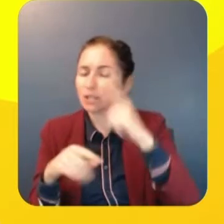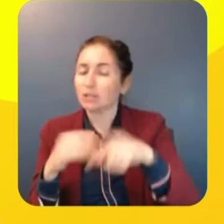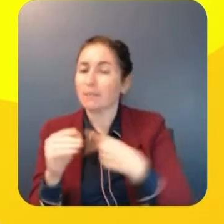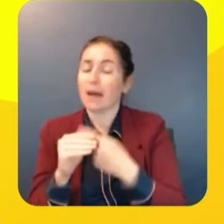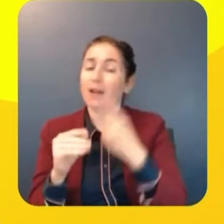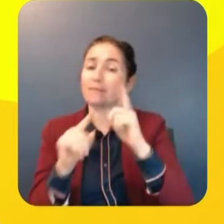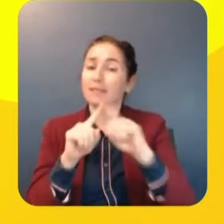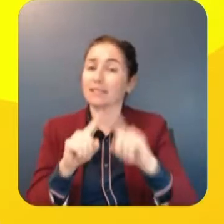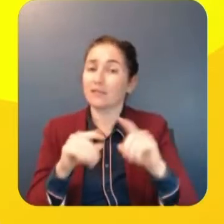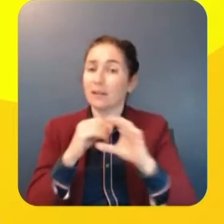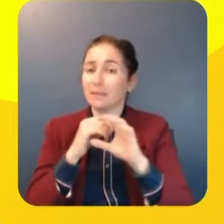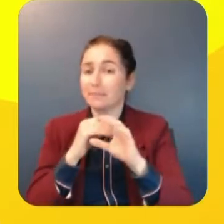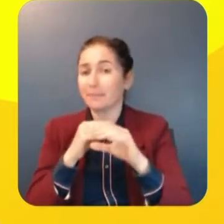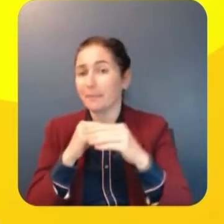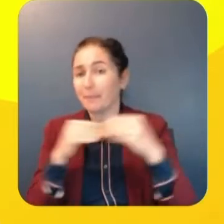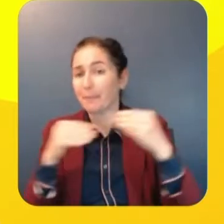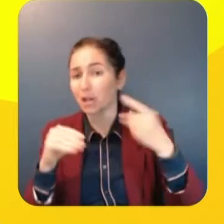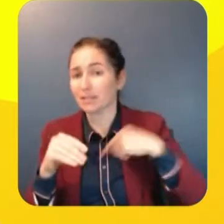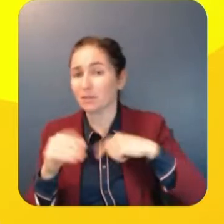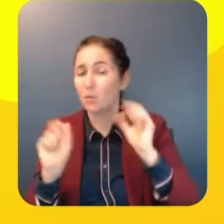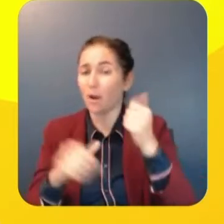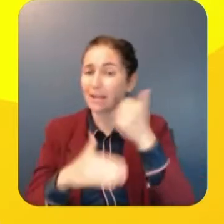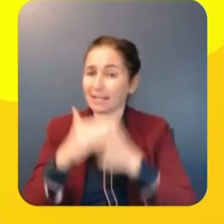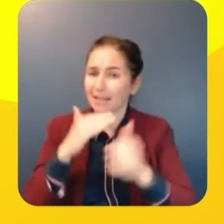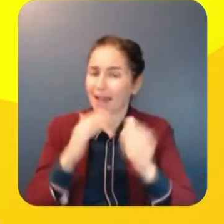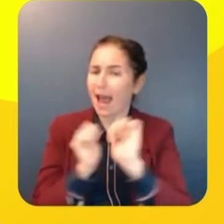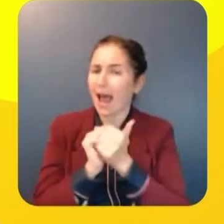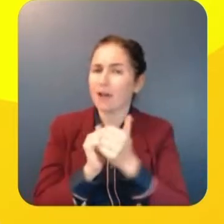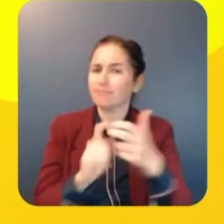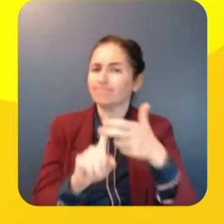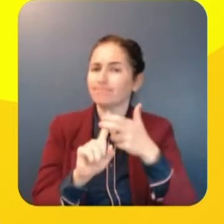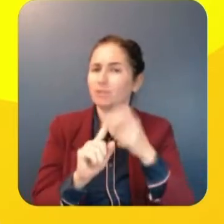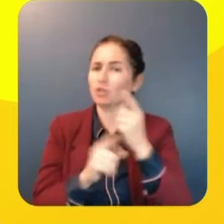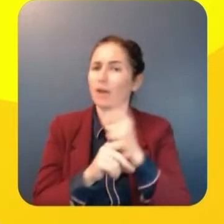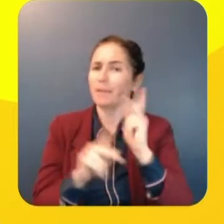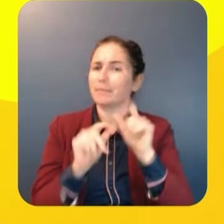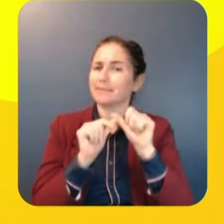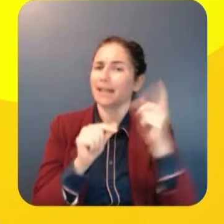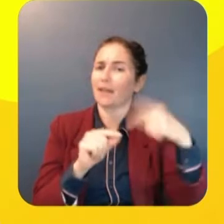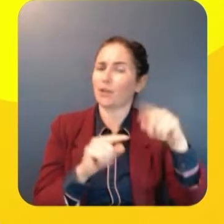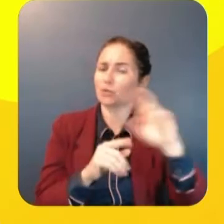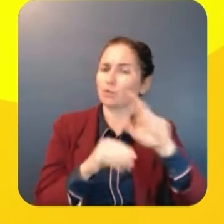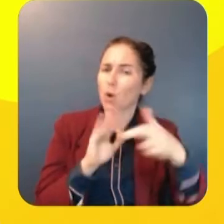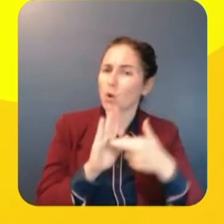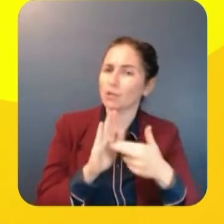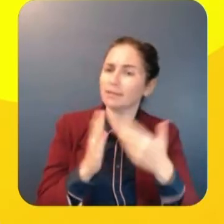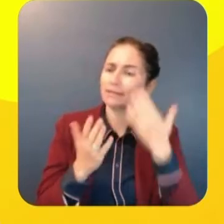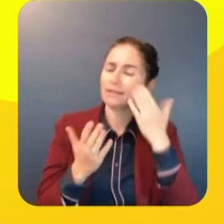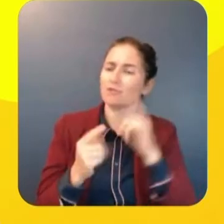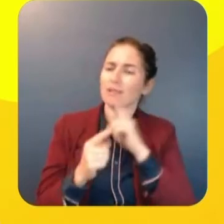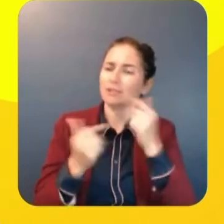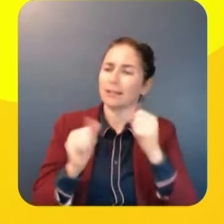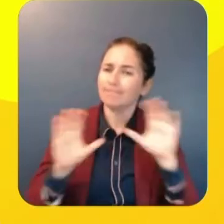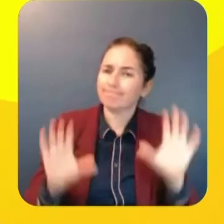And how do we retain the right people to stay in those roles? So, I think it's been that more piece really galvanizing everyone and bringing together the right team.